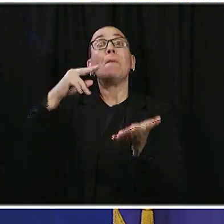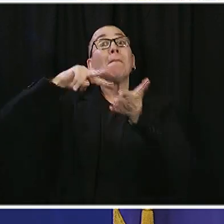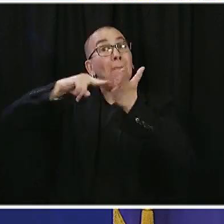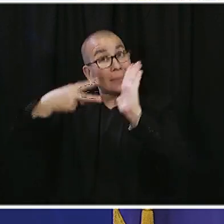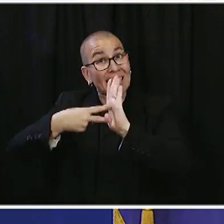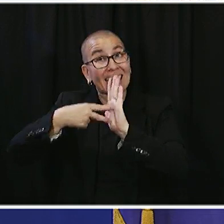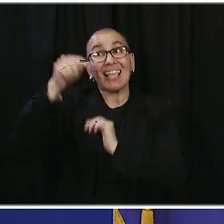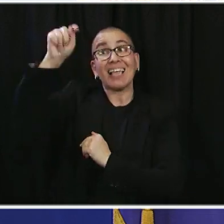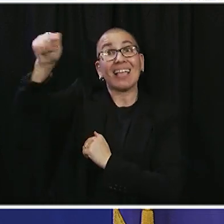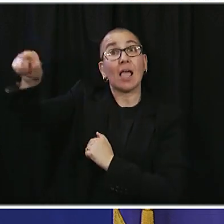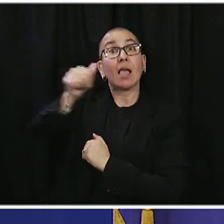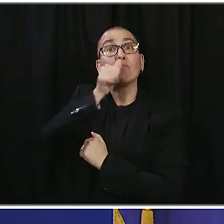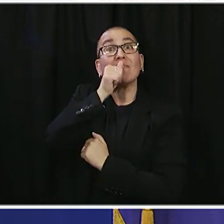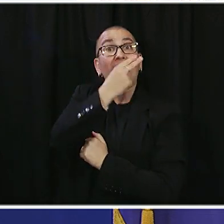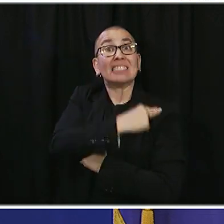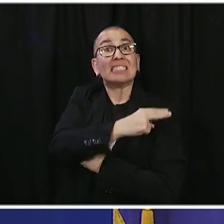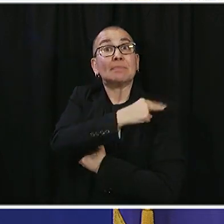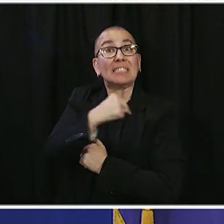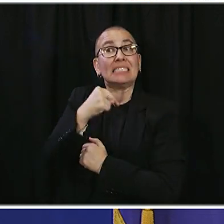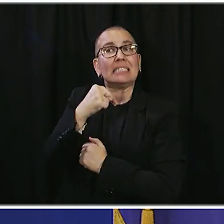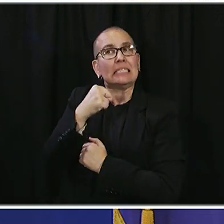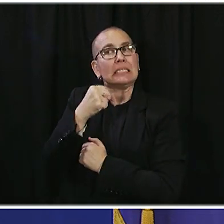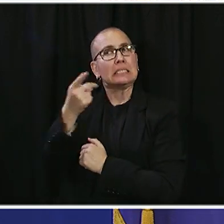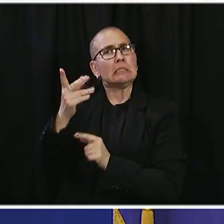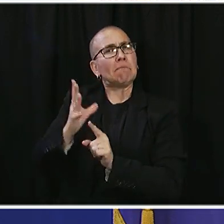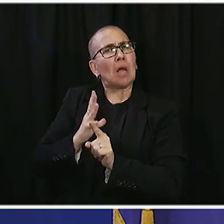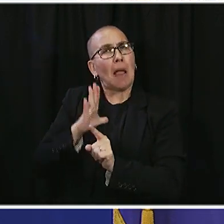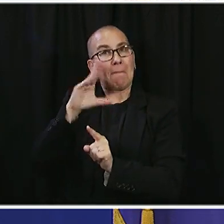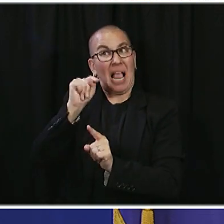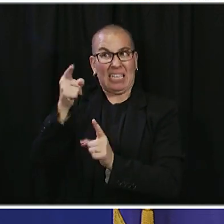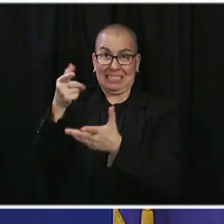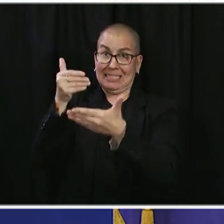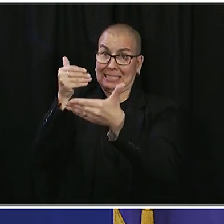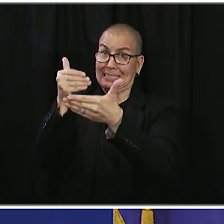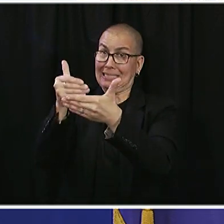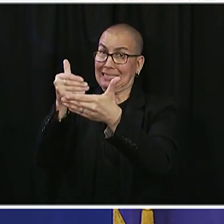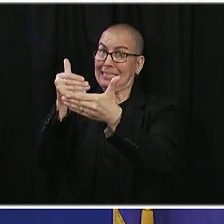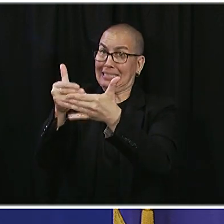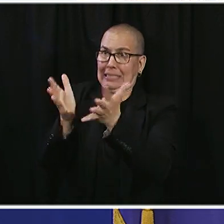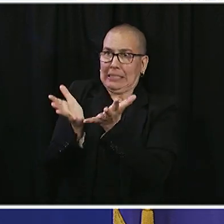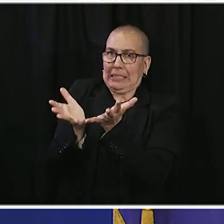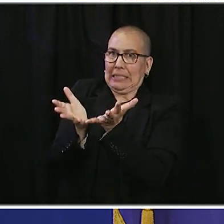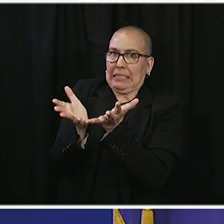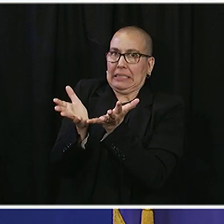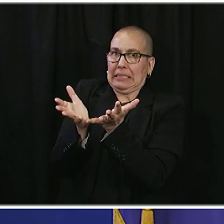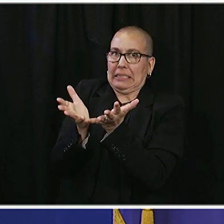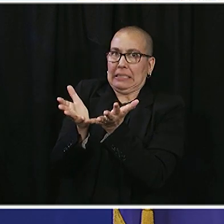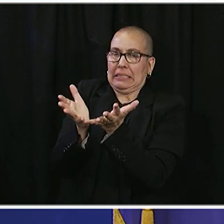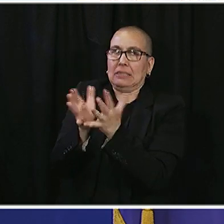THE HELP WE'RE GETTING FROM THE PRIVATE SECTOR, THEY'RE IN PRETTY GOOD SHAPE, BUT I HAVE TO TELL YOU, IT'S A FINE LINE STILL. AND THIS IS AGAIN, THE BIGGEST